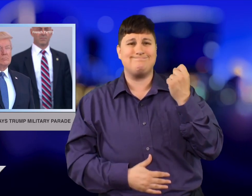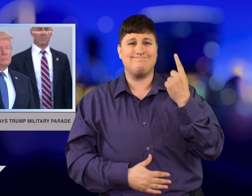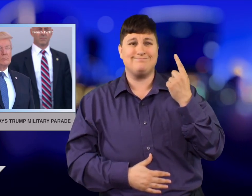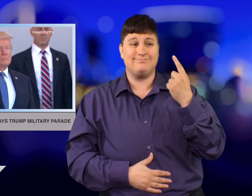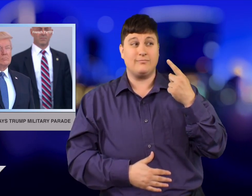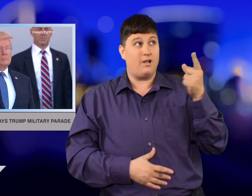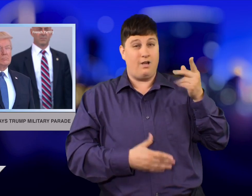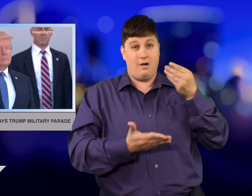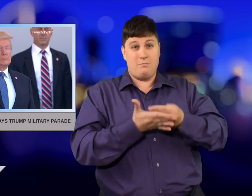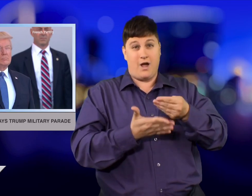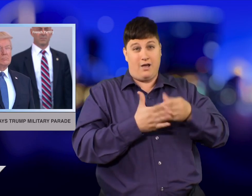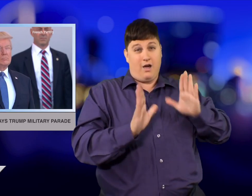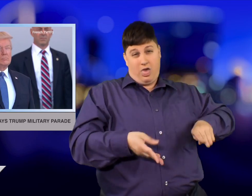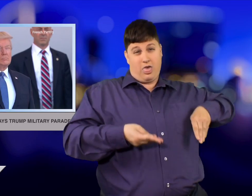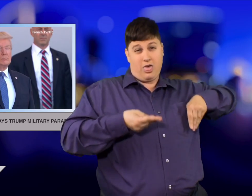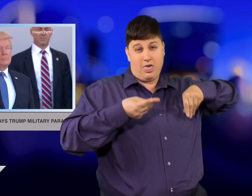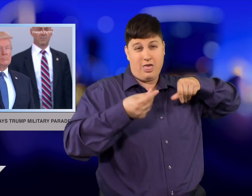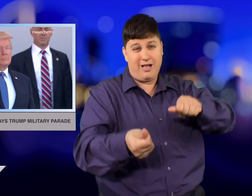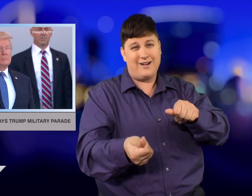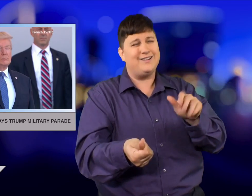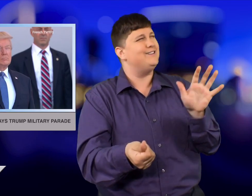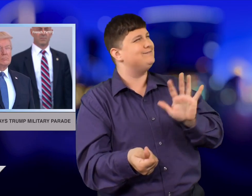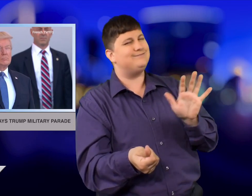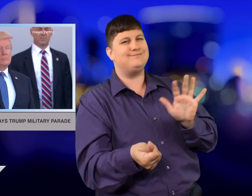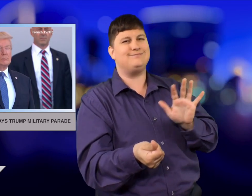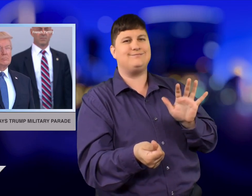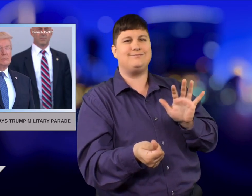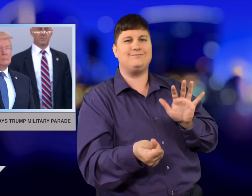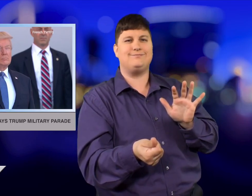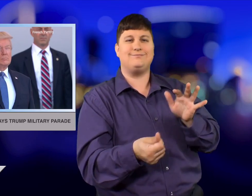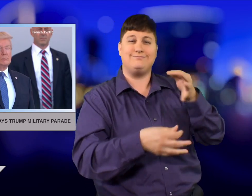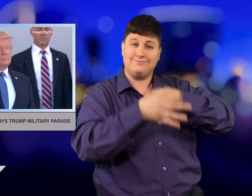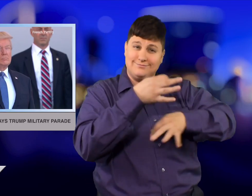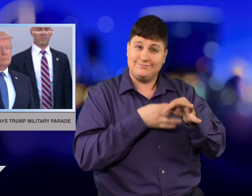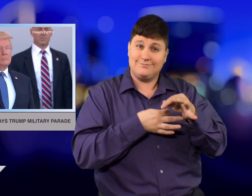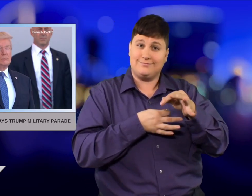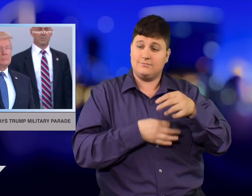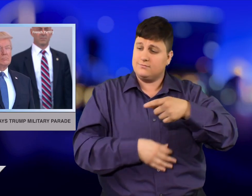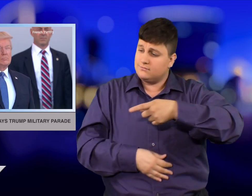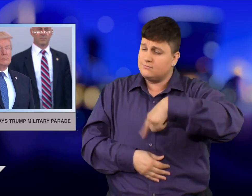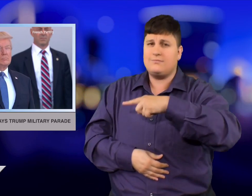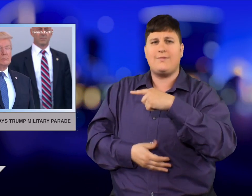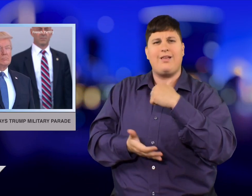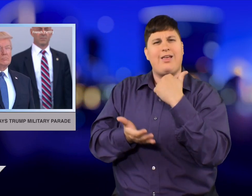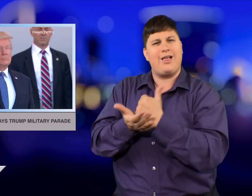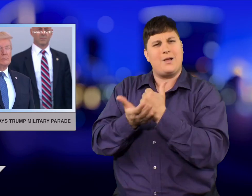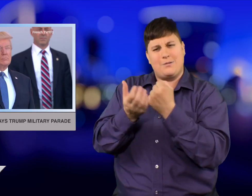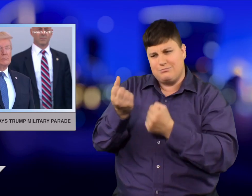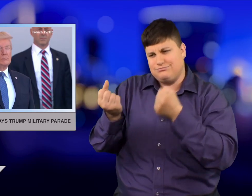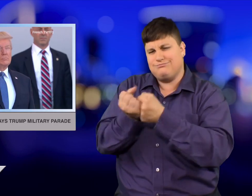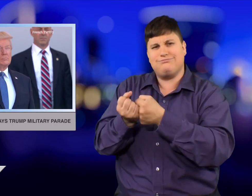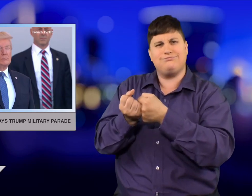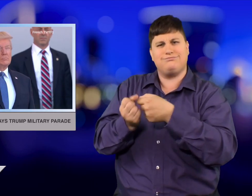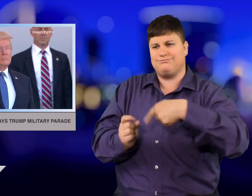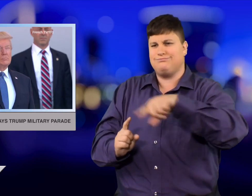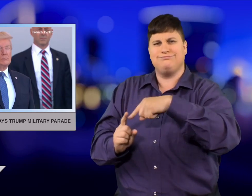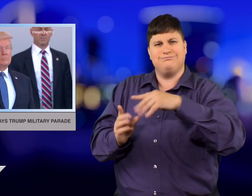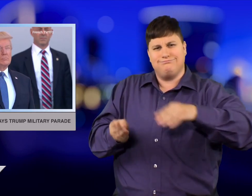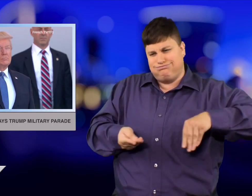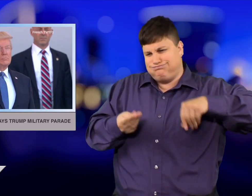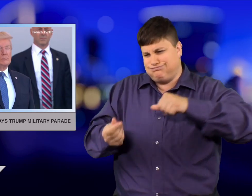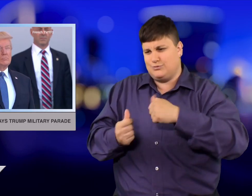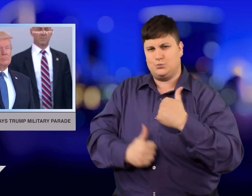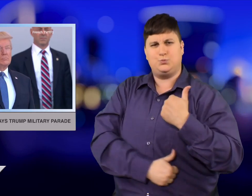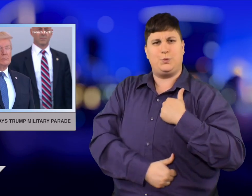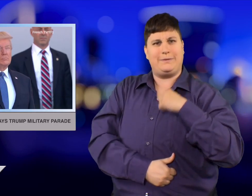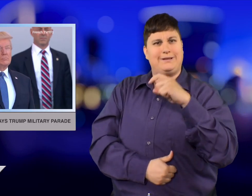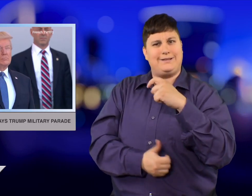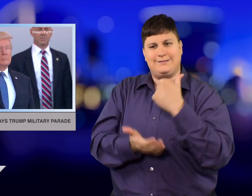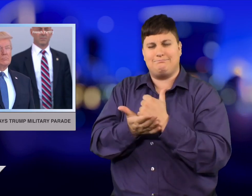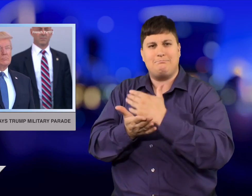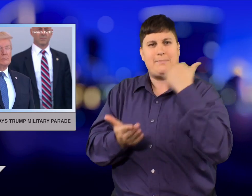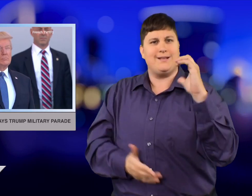But it also says the money could be spent in better ways, including giving troops the "best